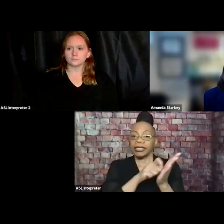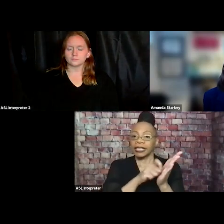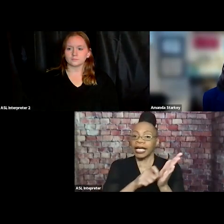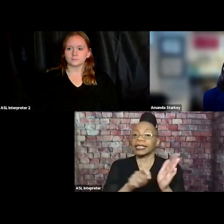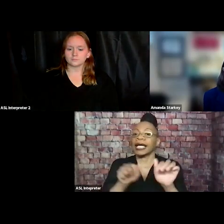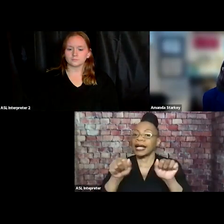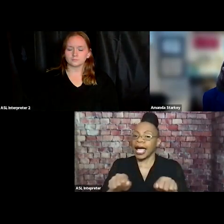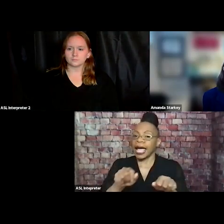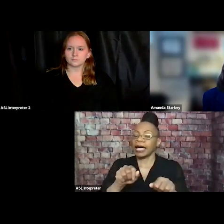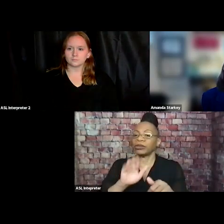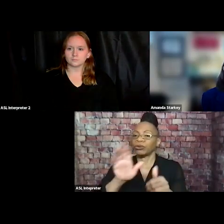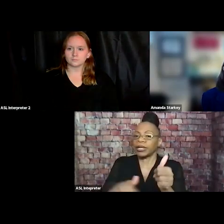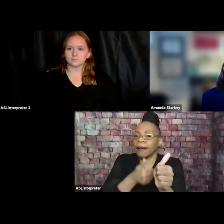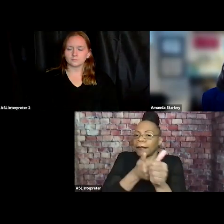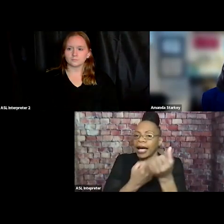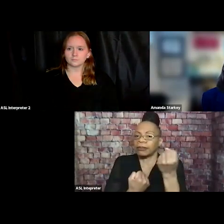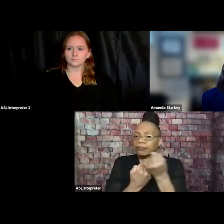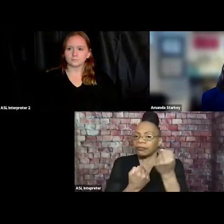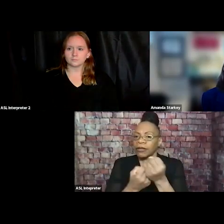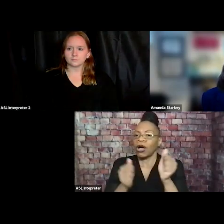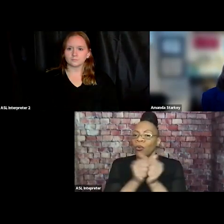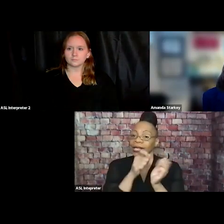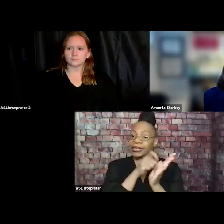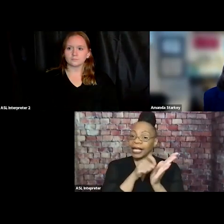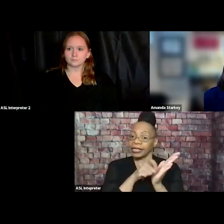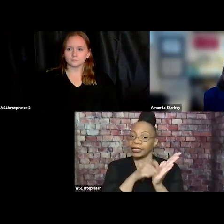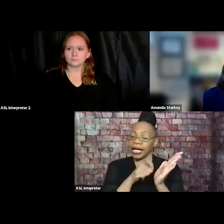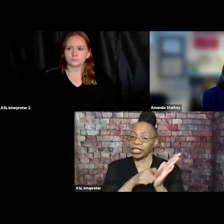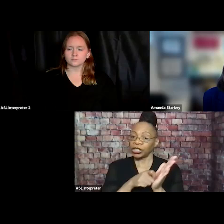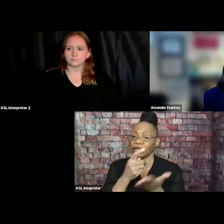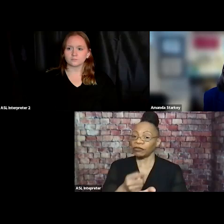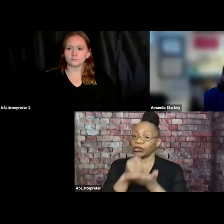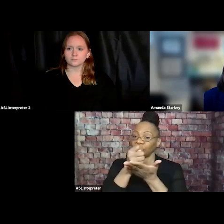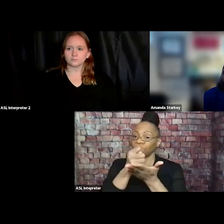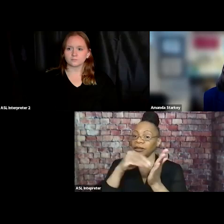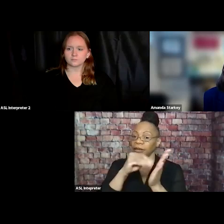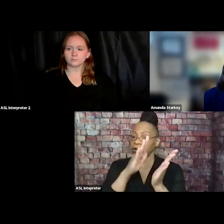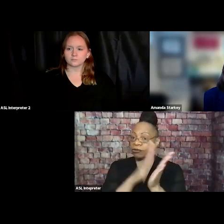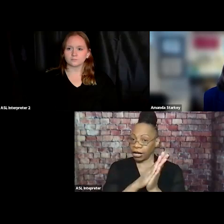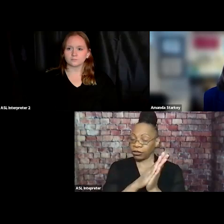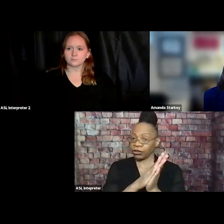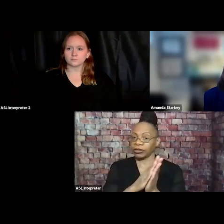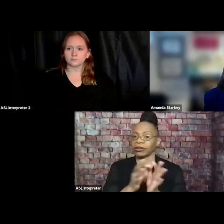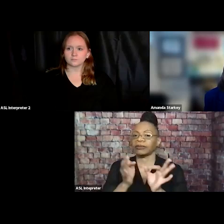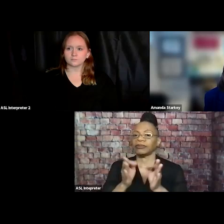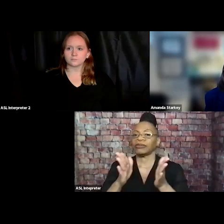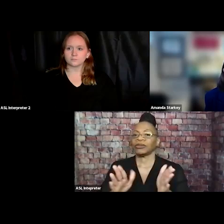with citations from the treatment records. We want to avoid lists. You don't need to keep listing